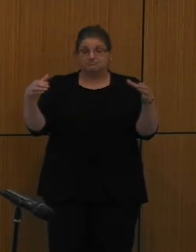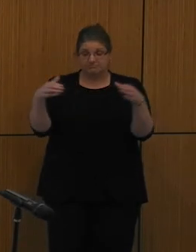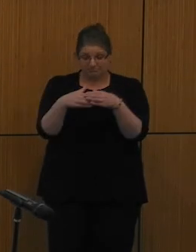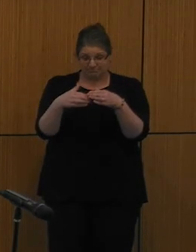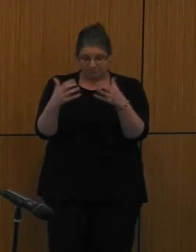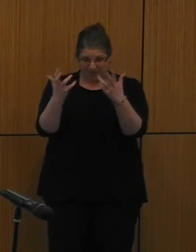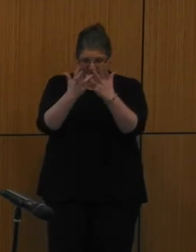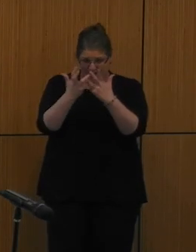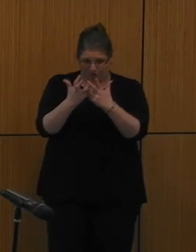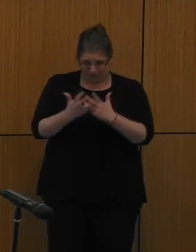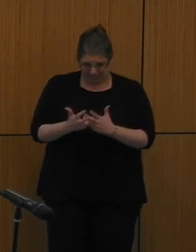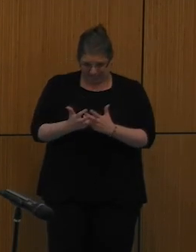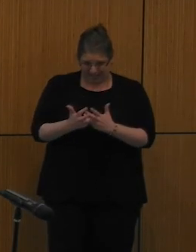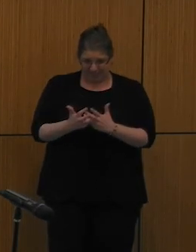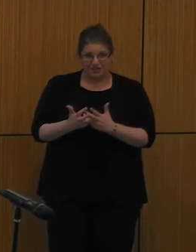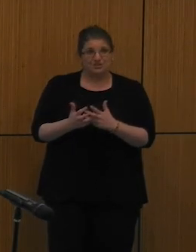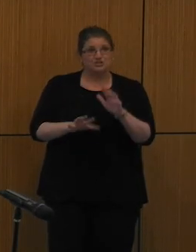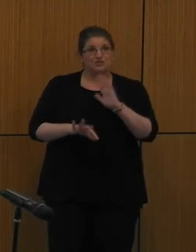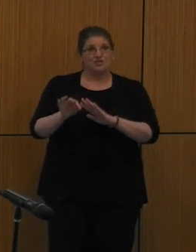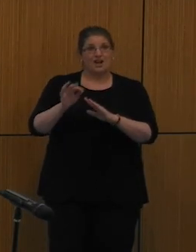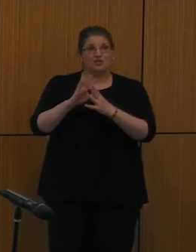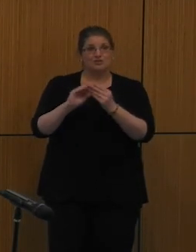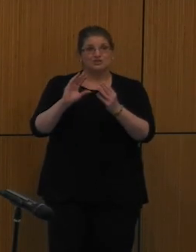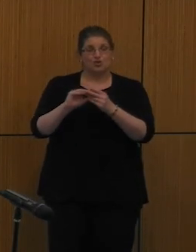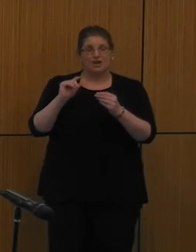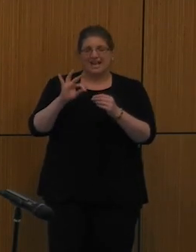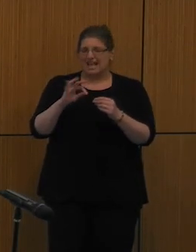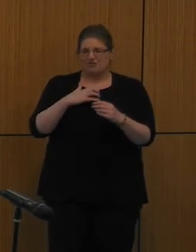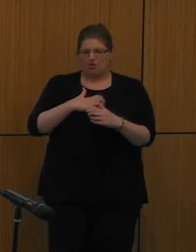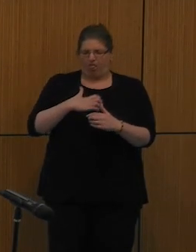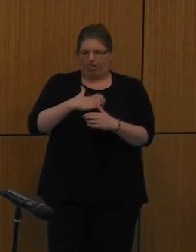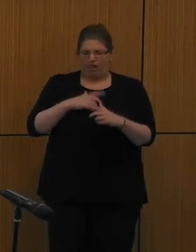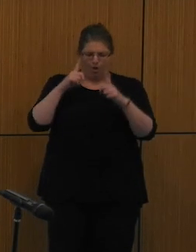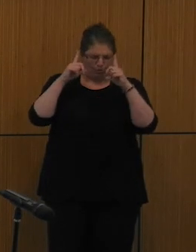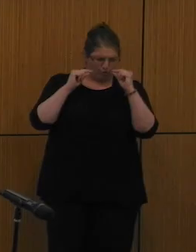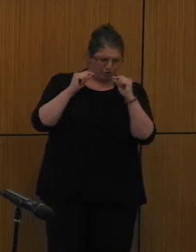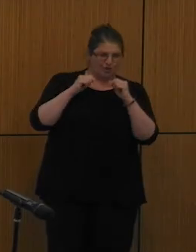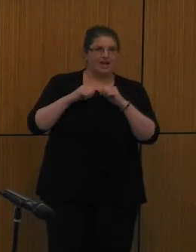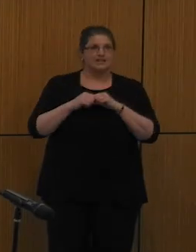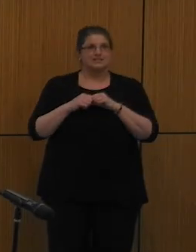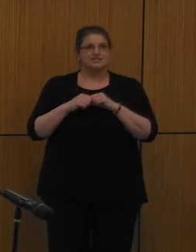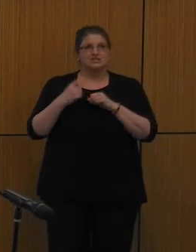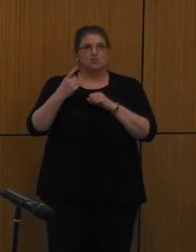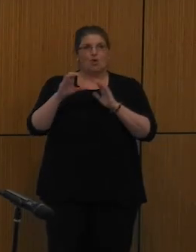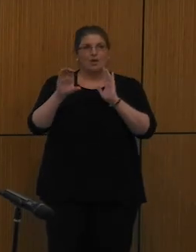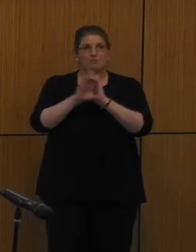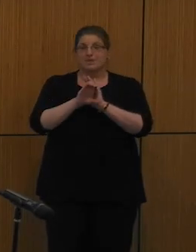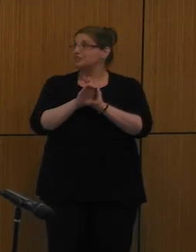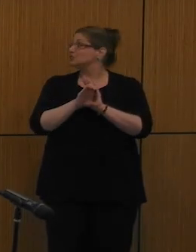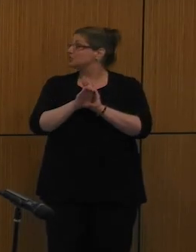Oh, I'm sorry, I should trigger warning. If you're squeamish, close your eyes. This is, one of the pictures of our anatomical dissections.